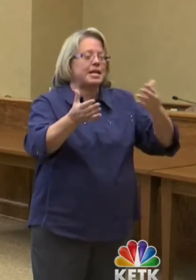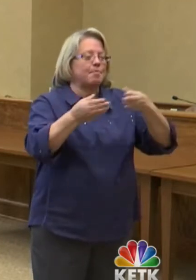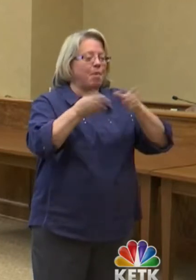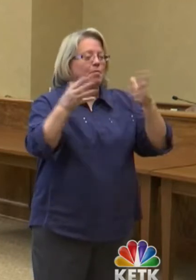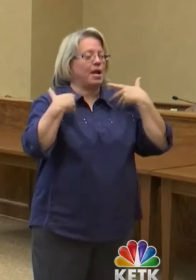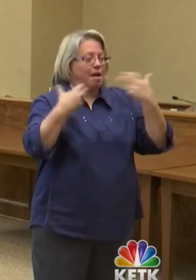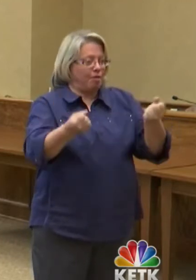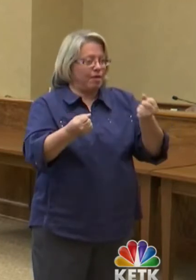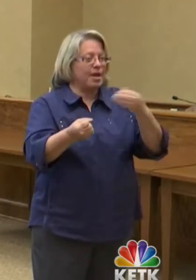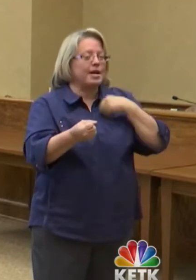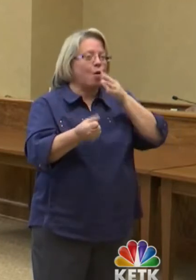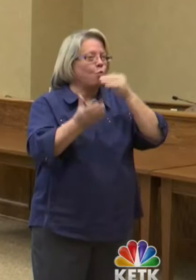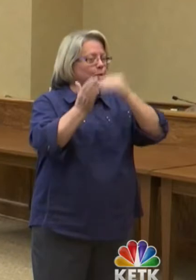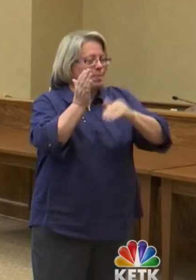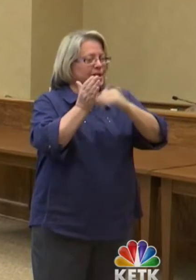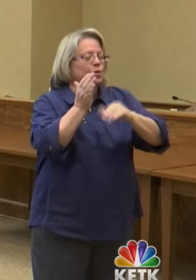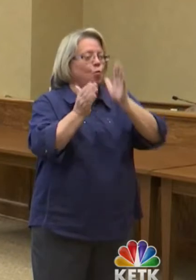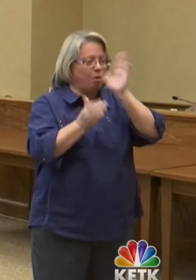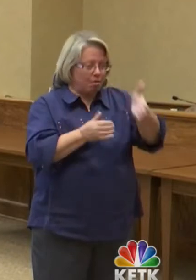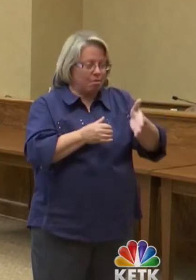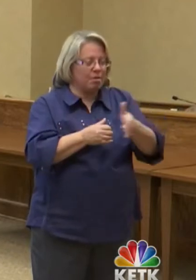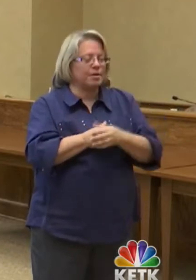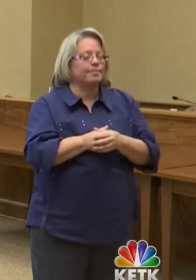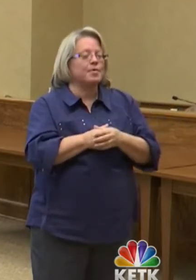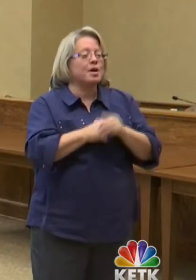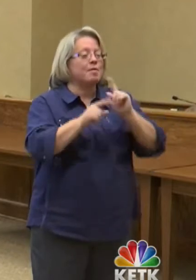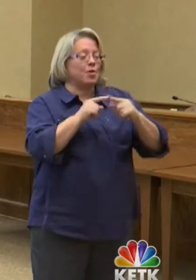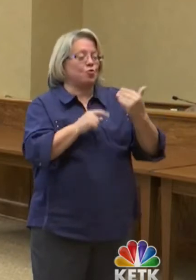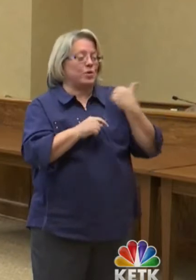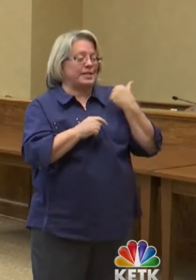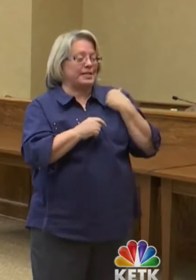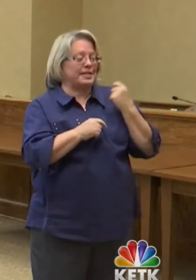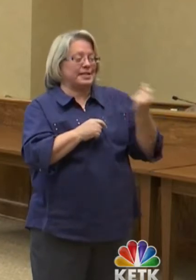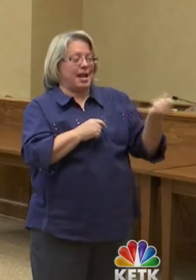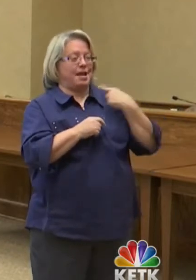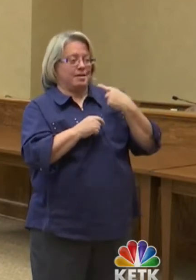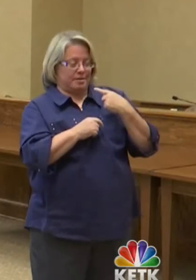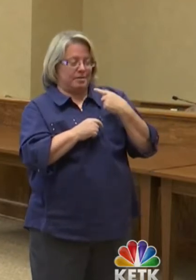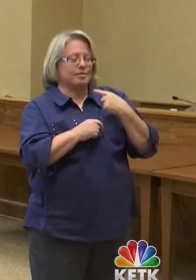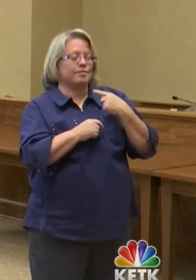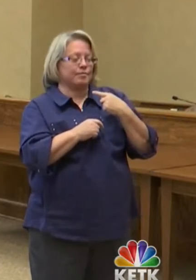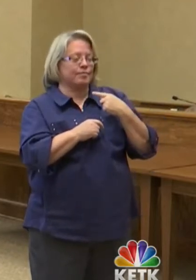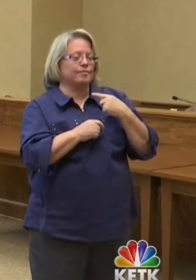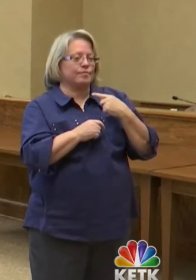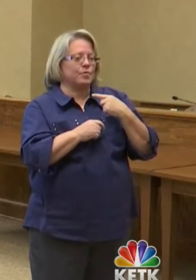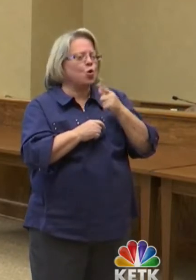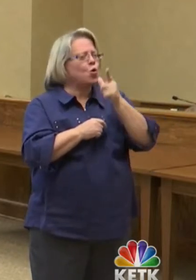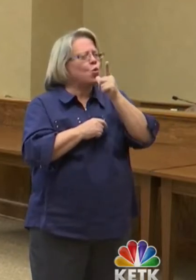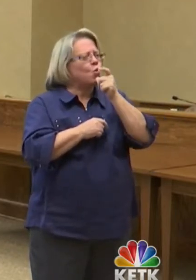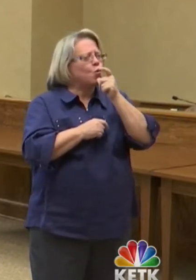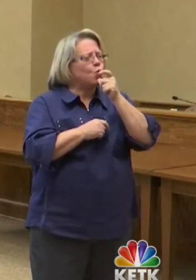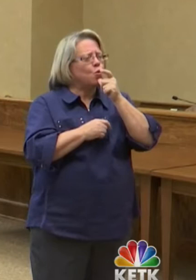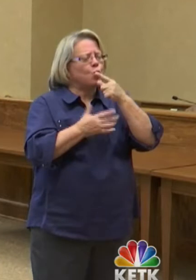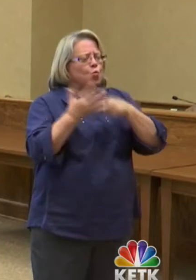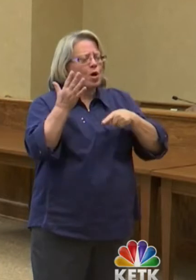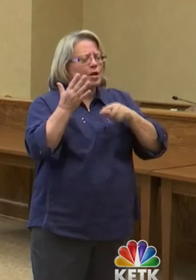ANYTHING WE'VE TALKED ABOUT IS ALL ABOUT WE DON'T WANT YOU TO CONTRACT THIS VIRUS. I DISCUSSED MANY PUBLIC HEALTH